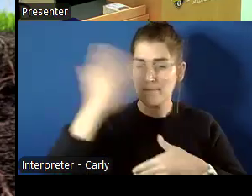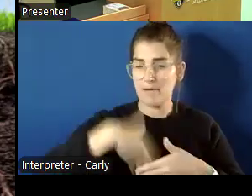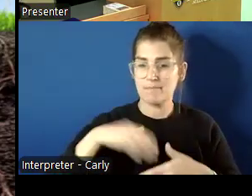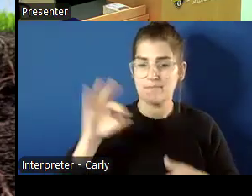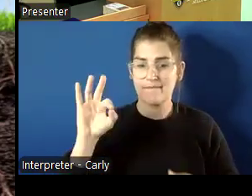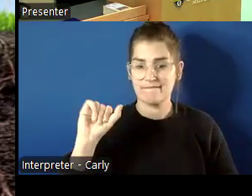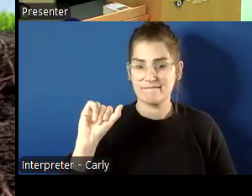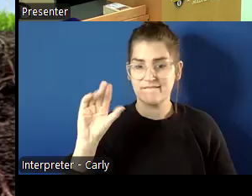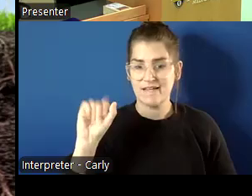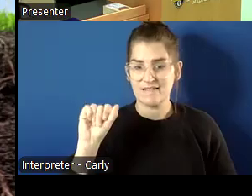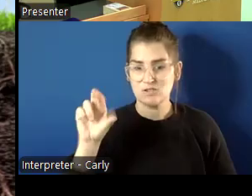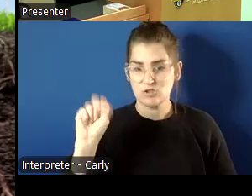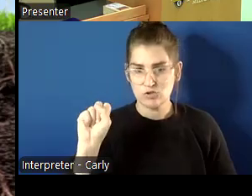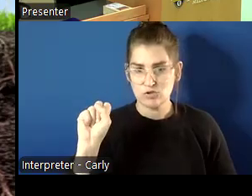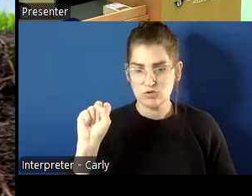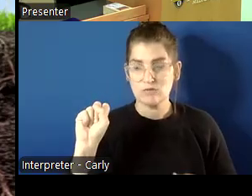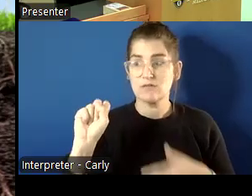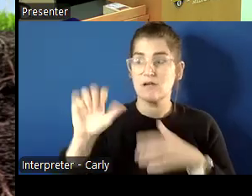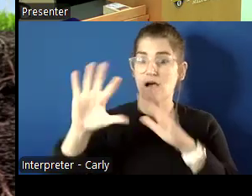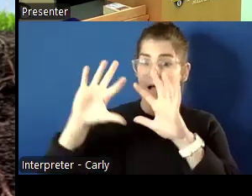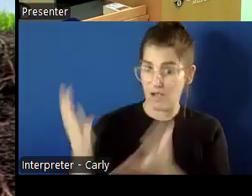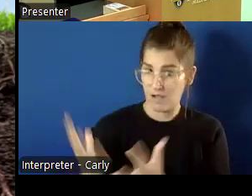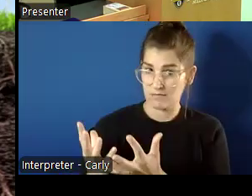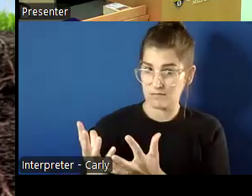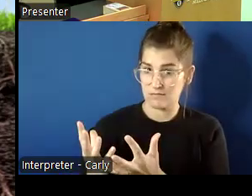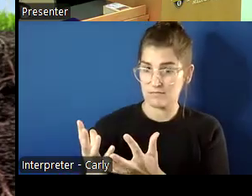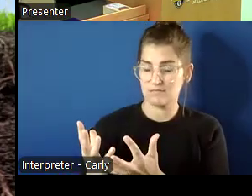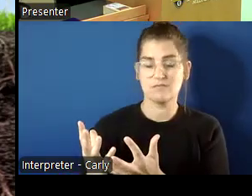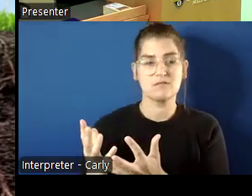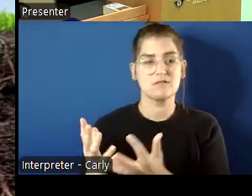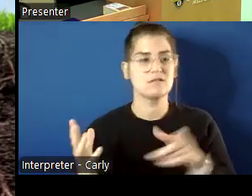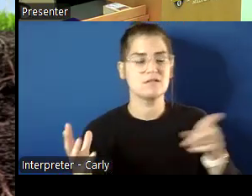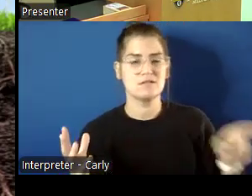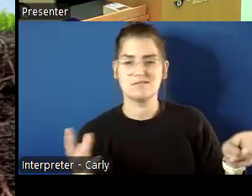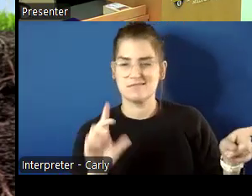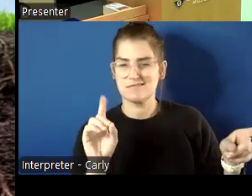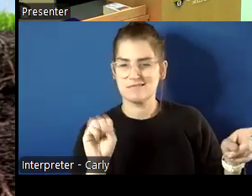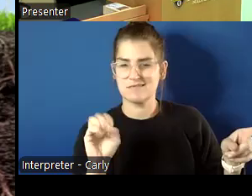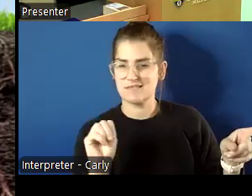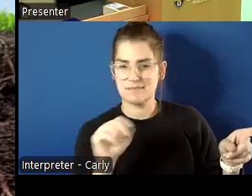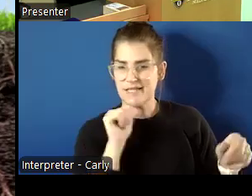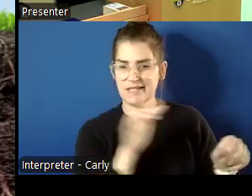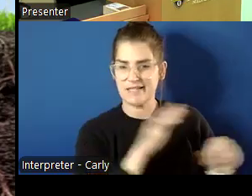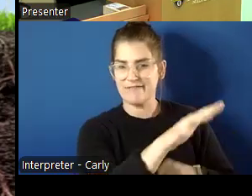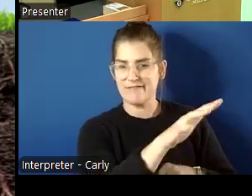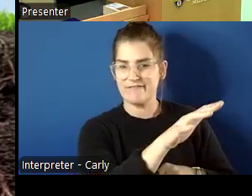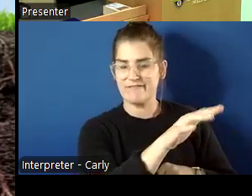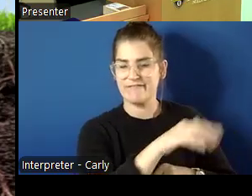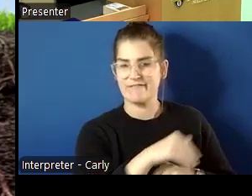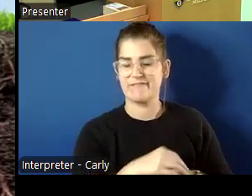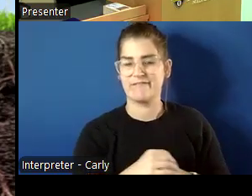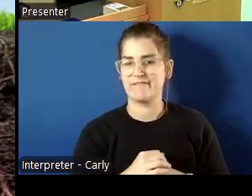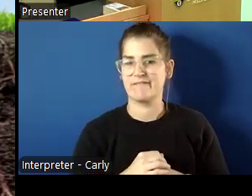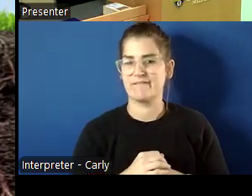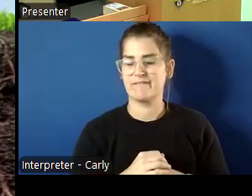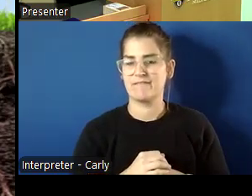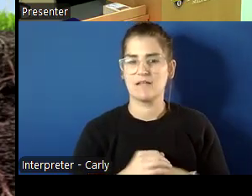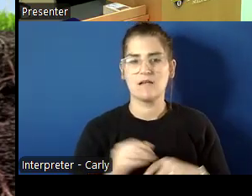in just a minute because that's the foundation of my book. We cannot we cannot make invisible or we